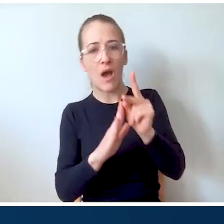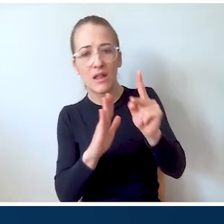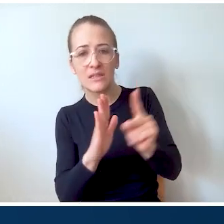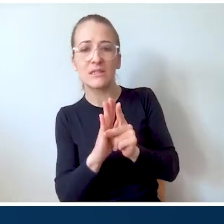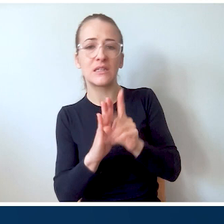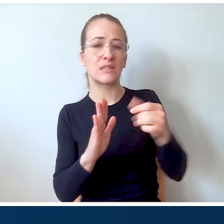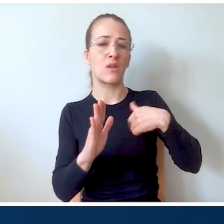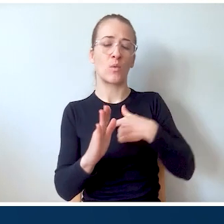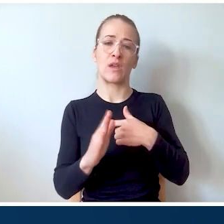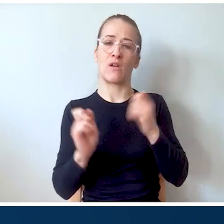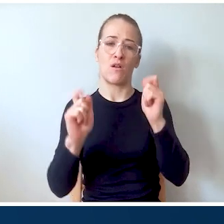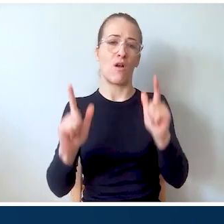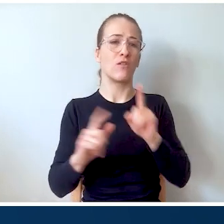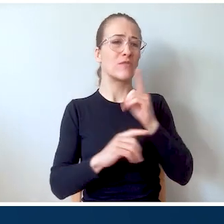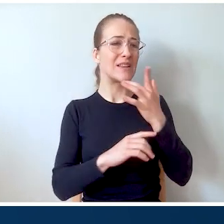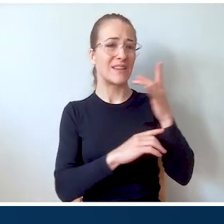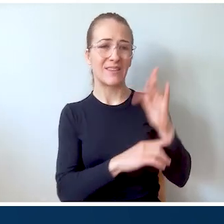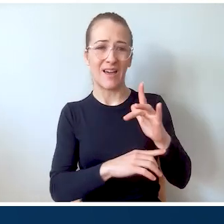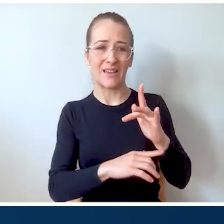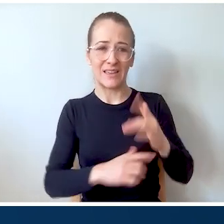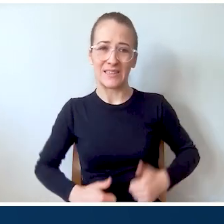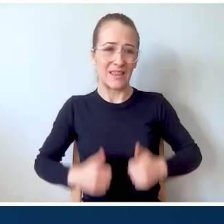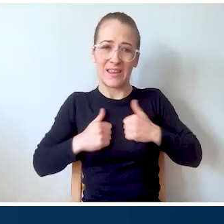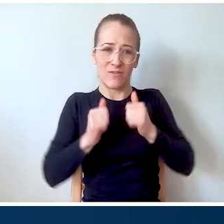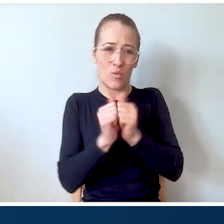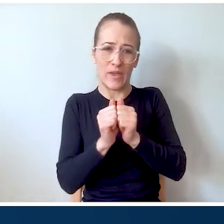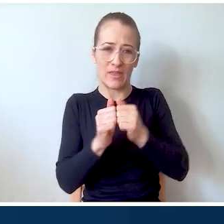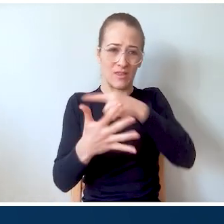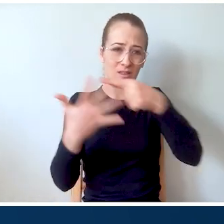we are all very fortunate to live right now,